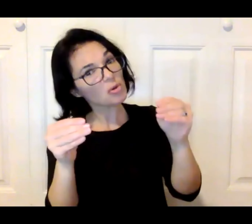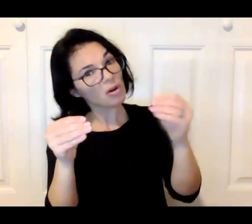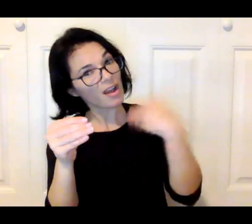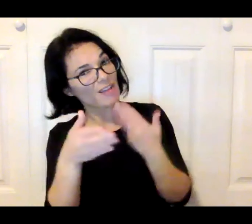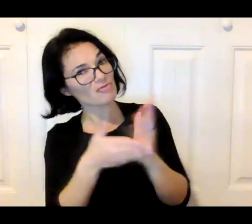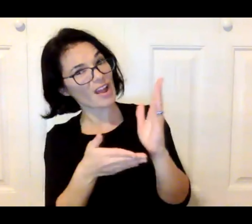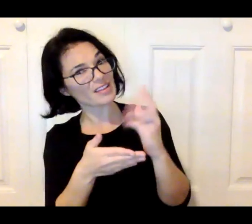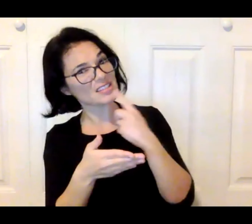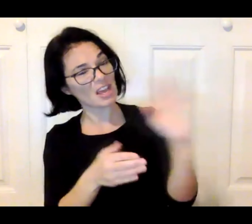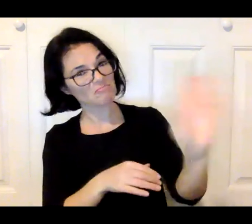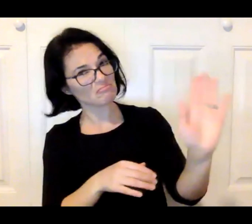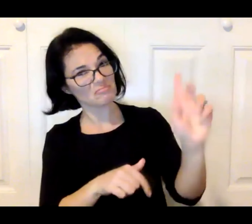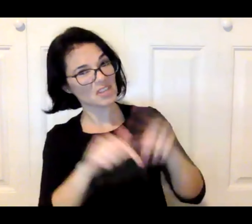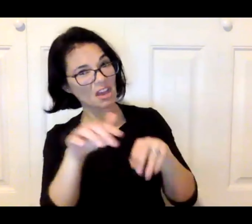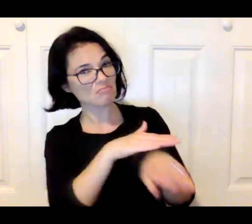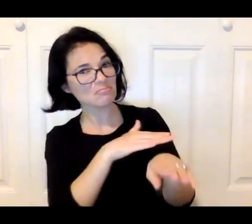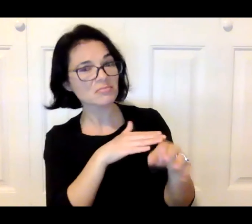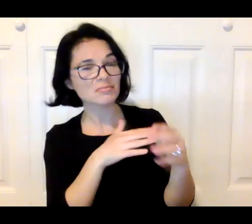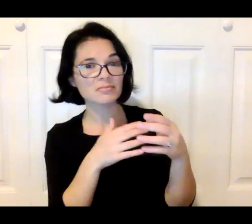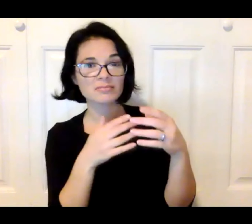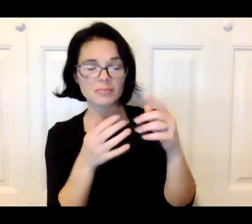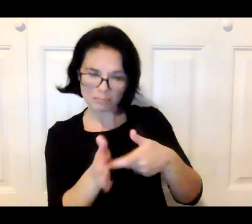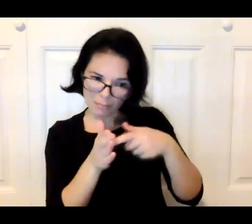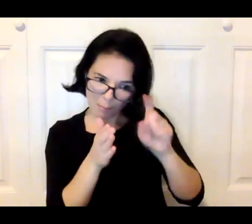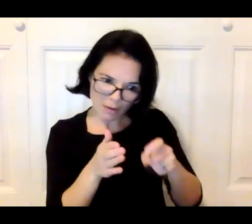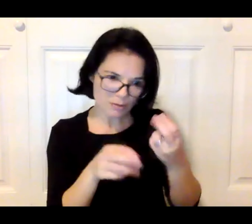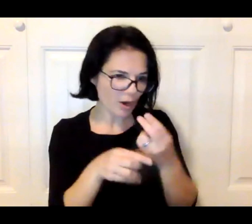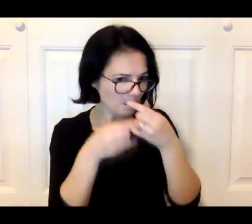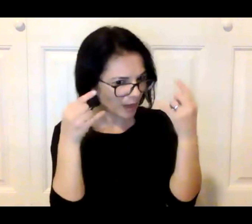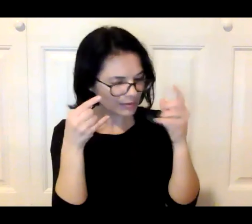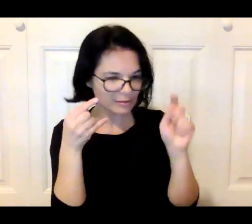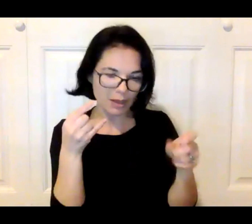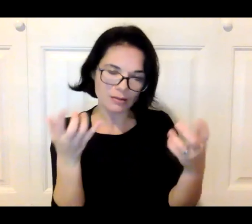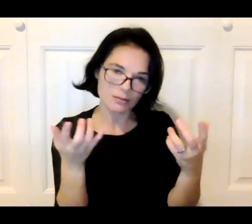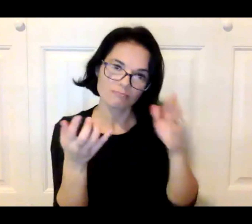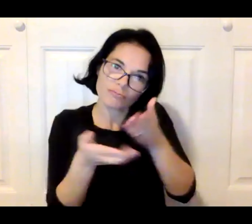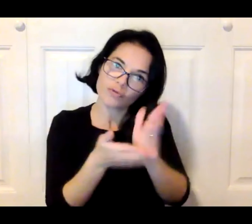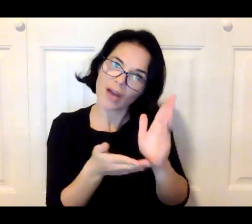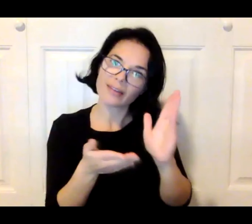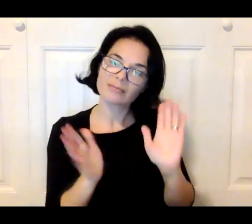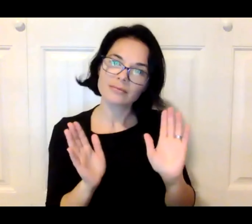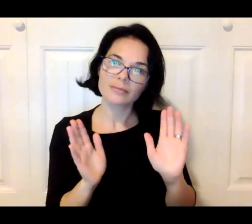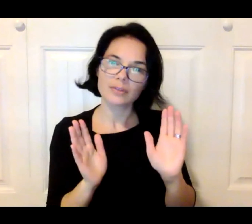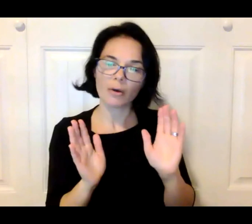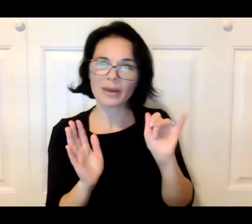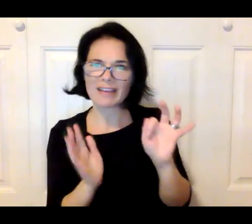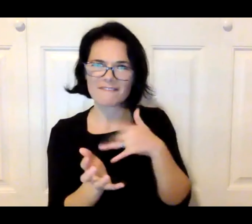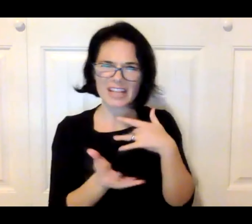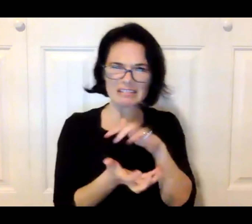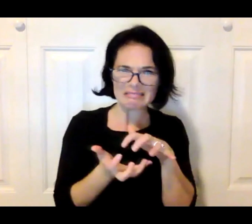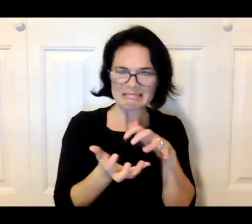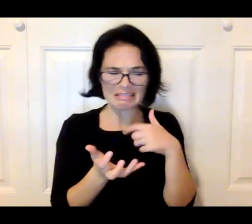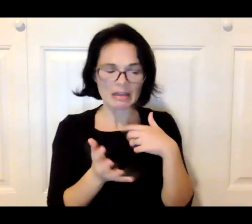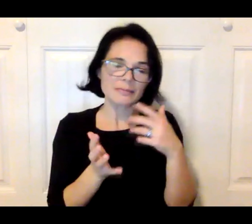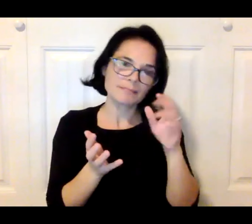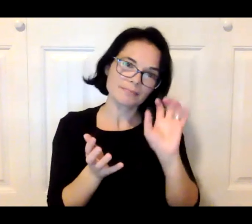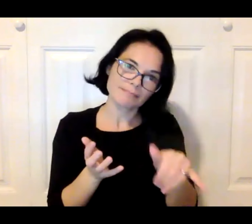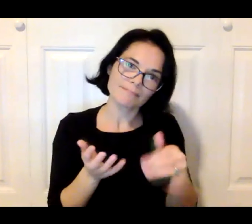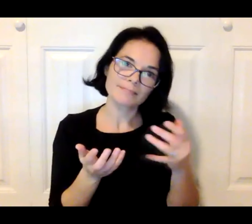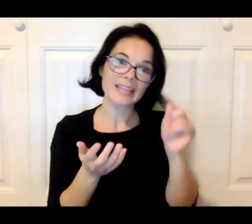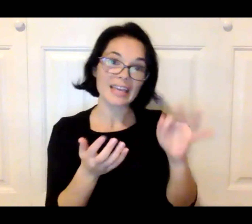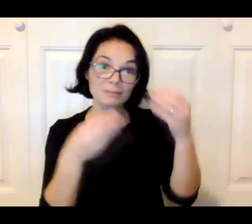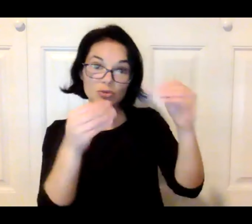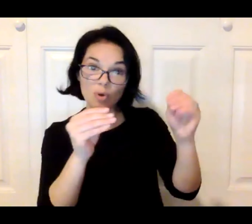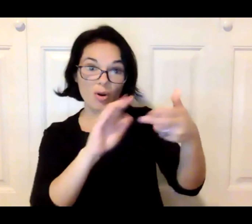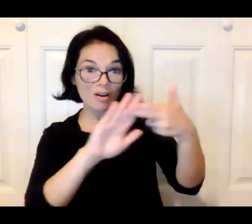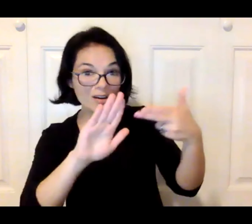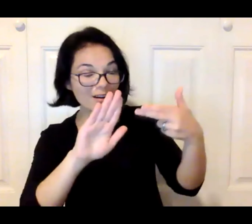If you don’t have a healthcare provider, you can always call 2-1-1 and you can get connected with a